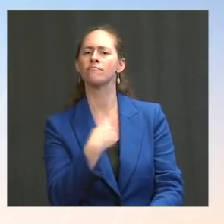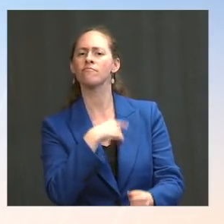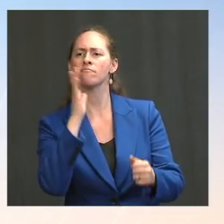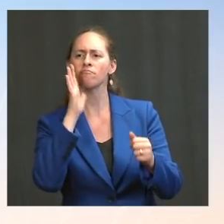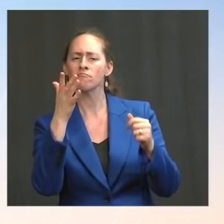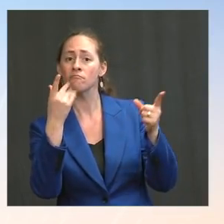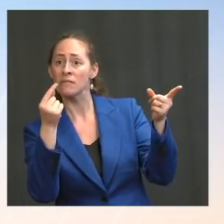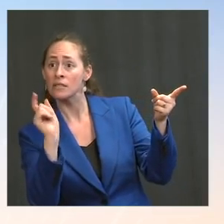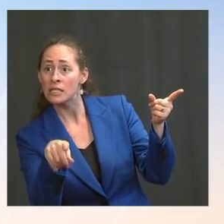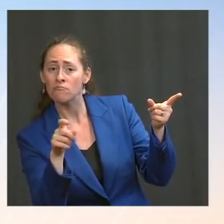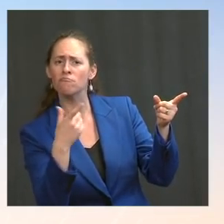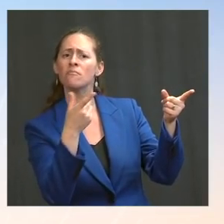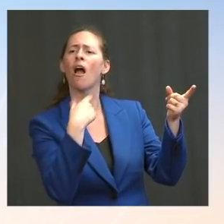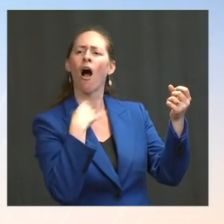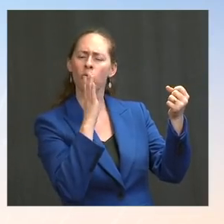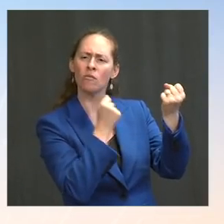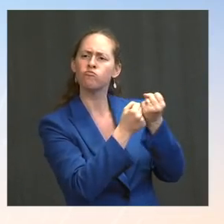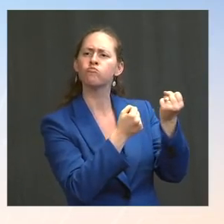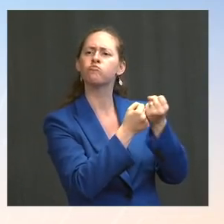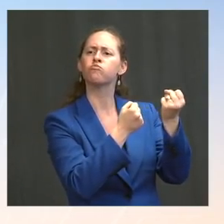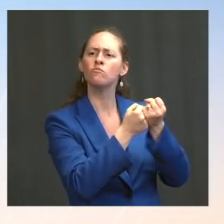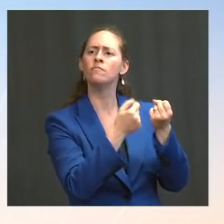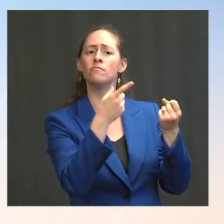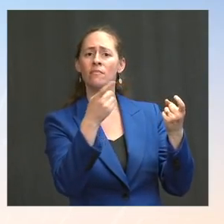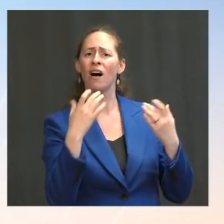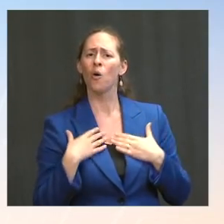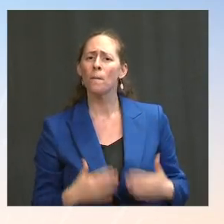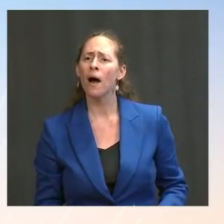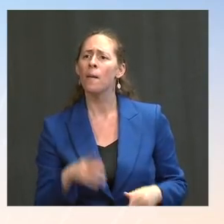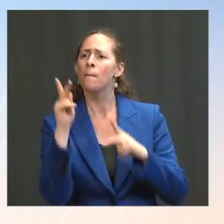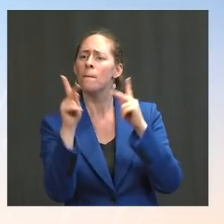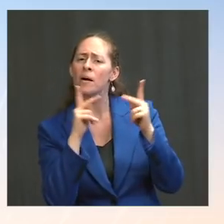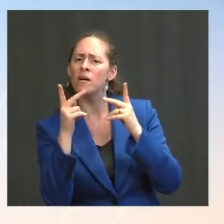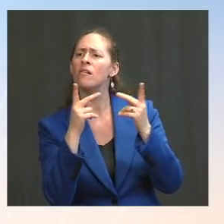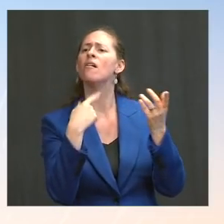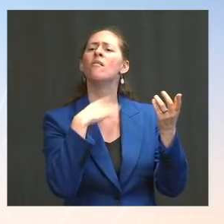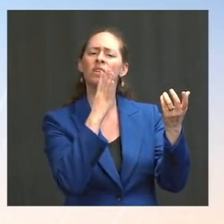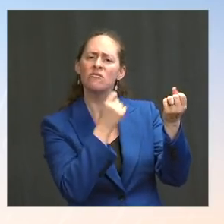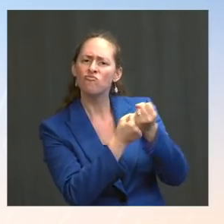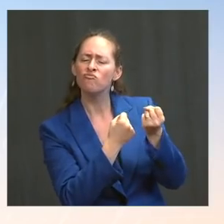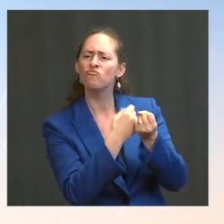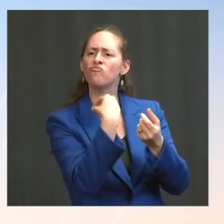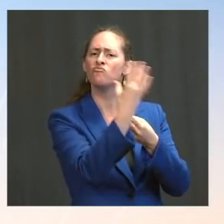an assessment by his national security team to jump to that conclusion. And I will also reiterate